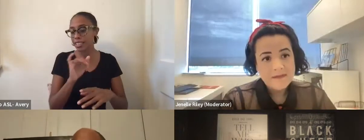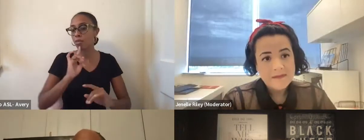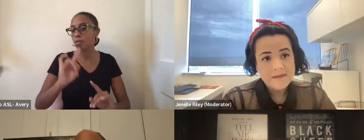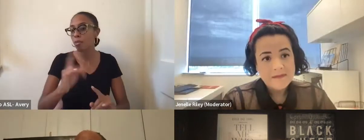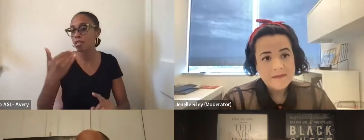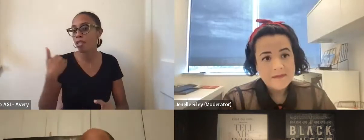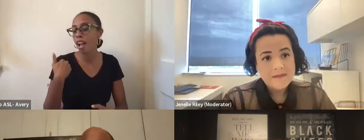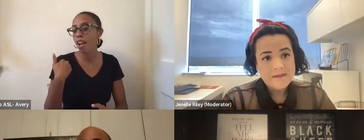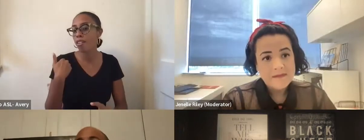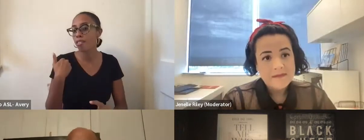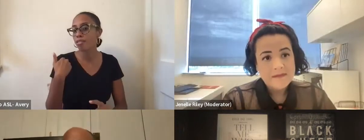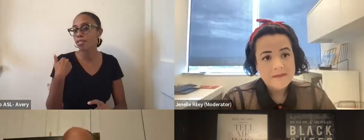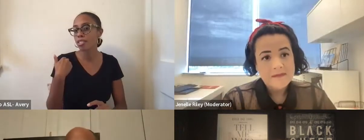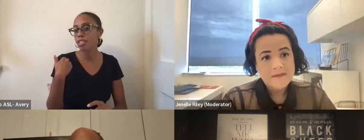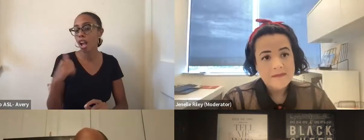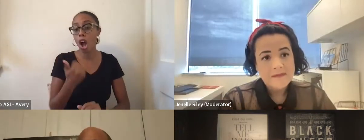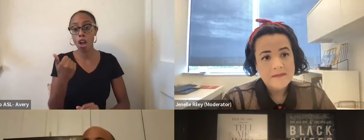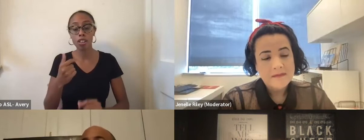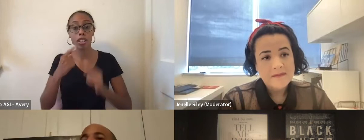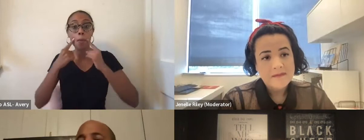So I think it's a fascinating moment.